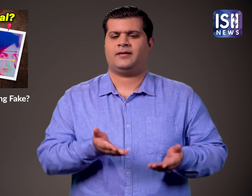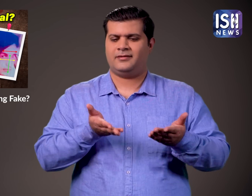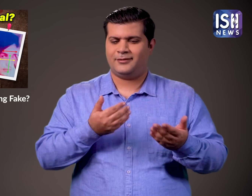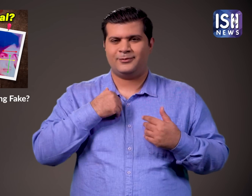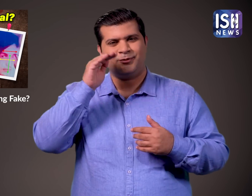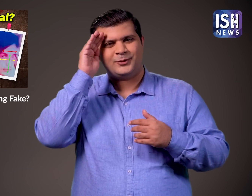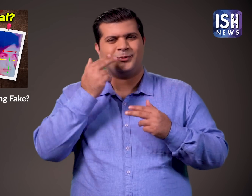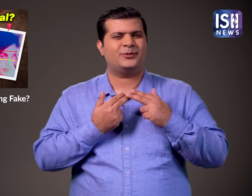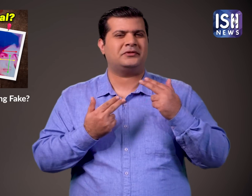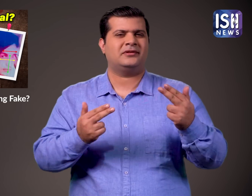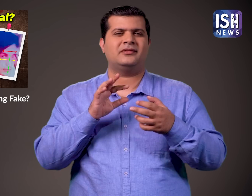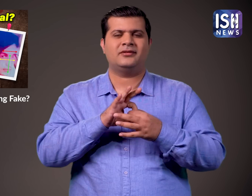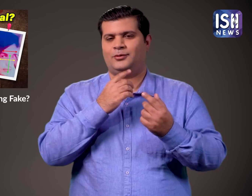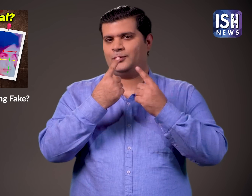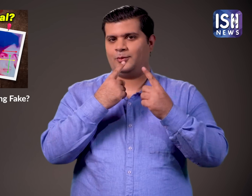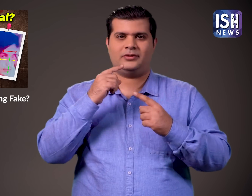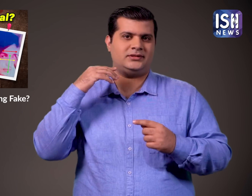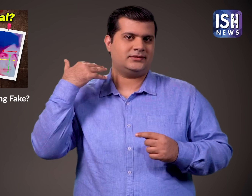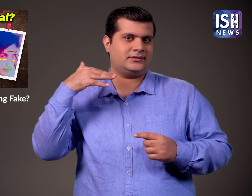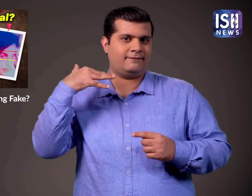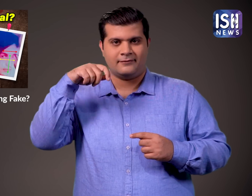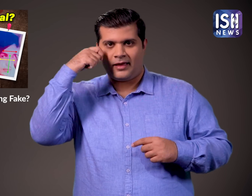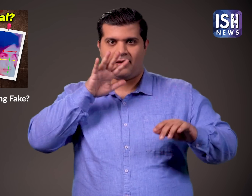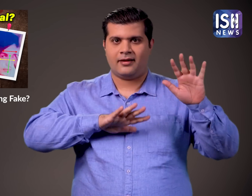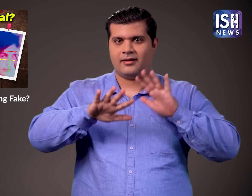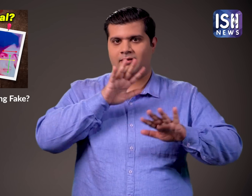Today, I have some news to share about Saif Ali Khan.